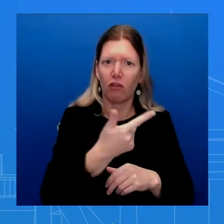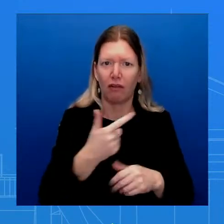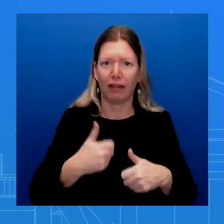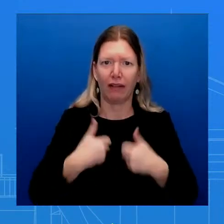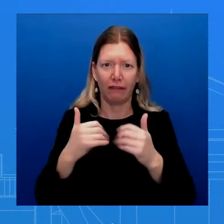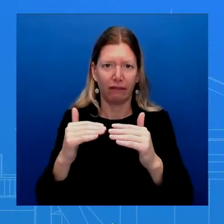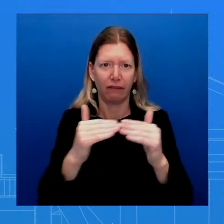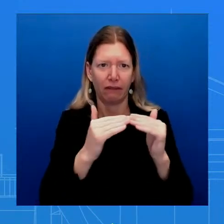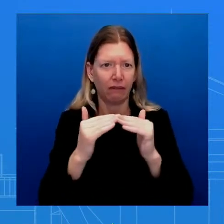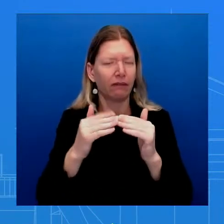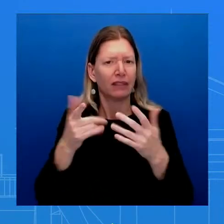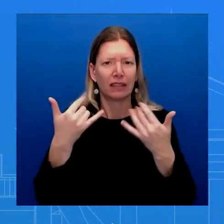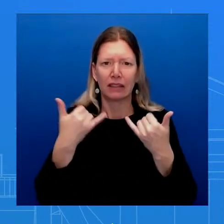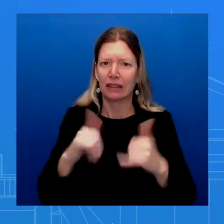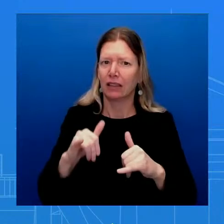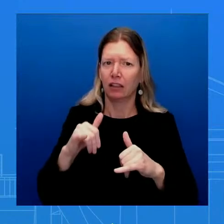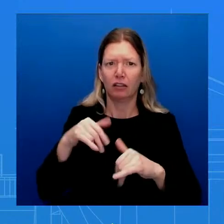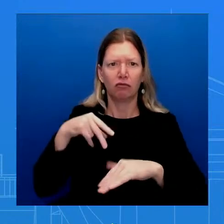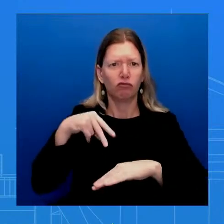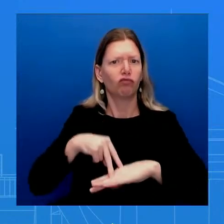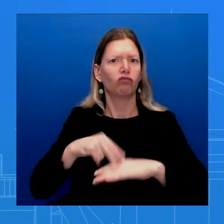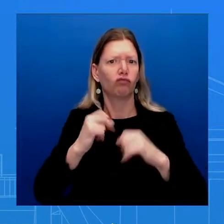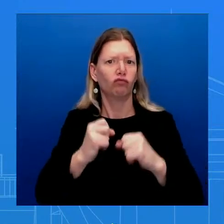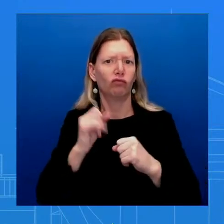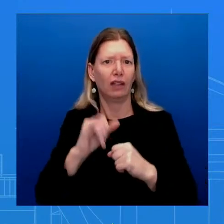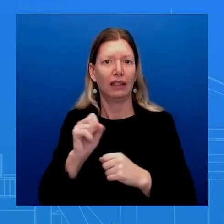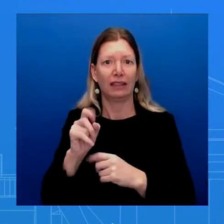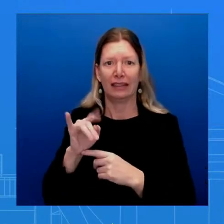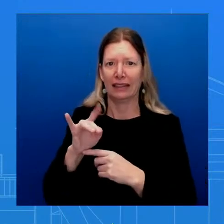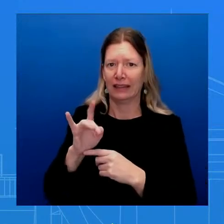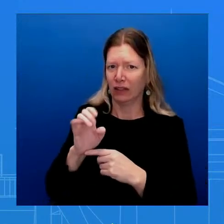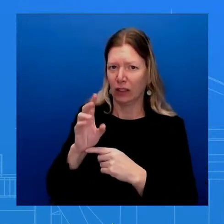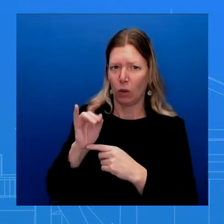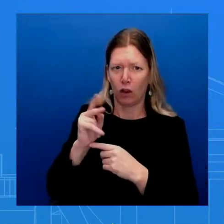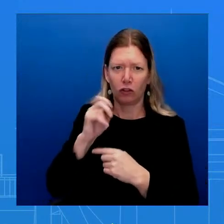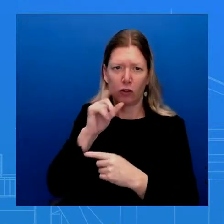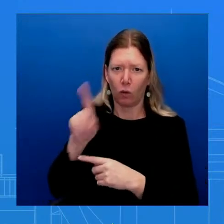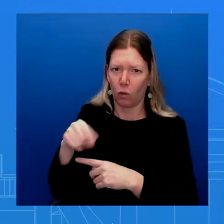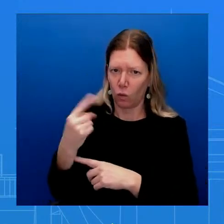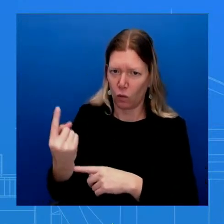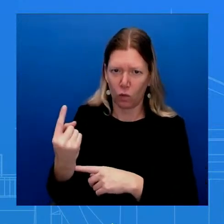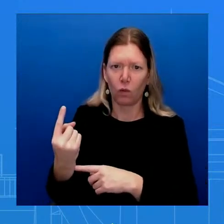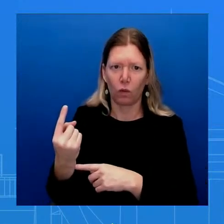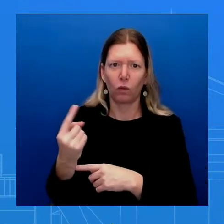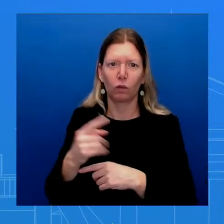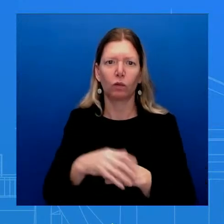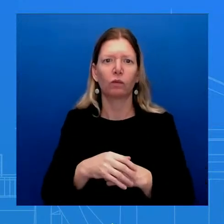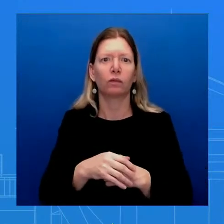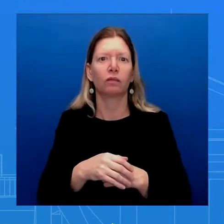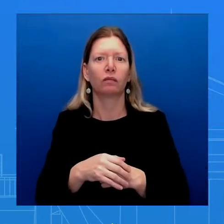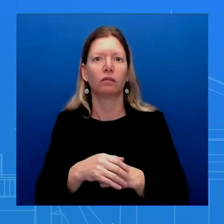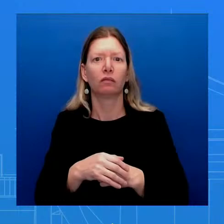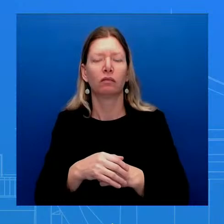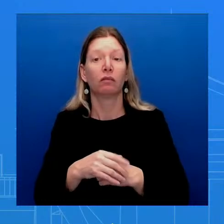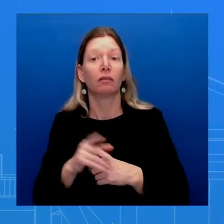The Press: He's not alone in this thought. He's very upset. And he -- he's even looking at this -- this issue of reporting Black males.